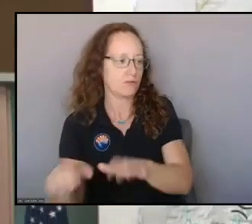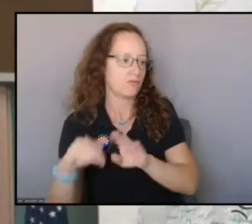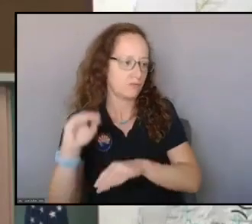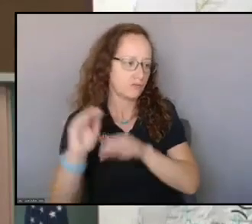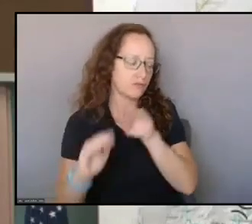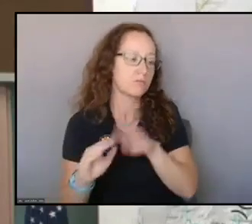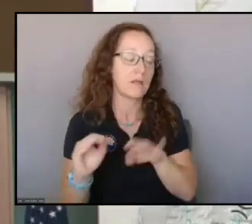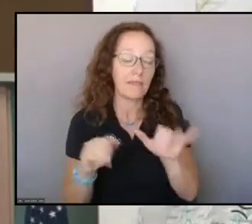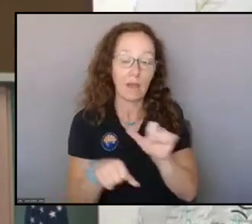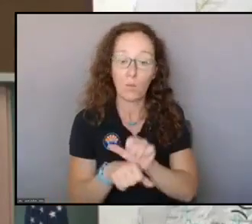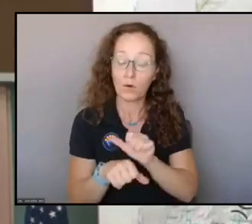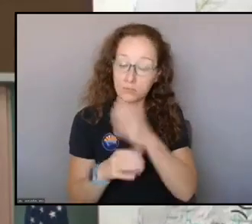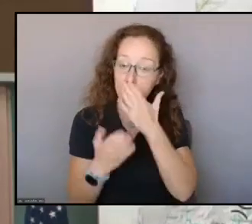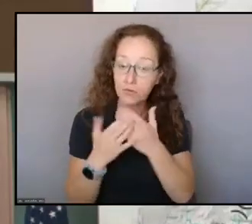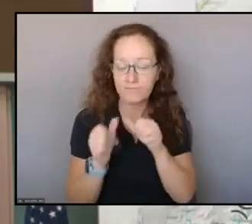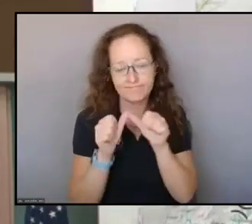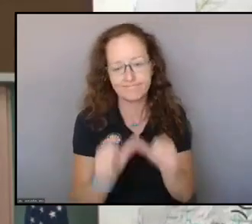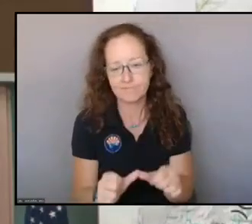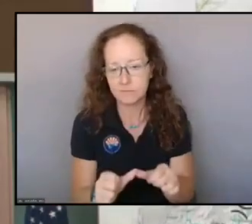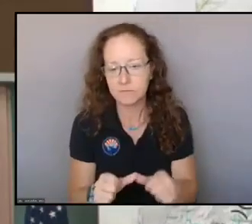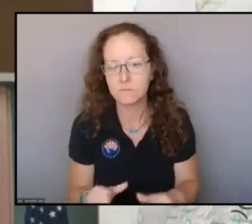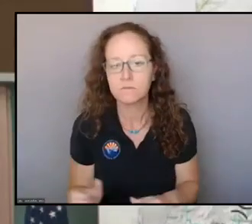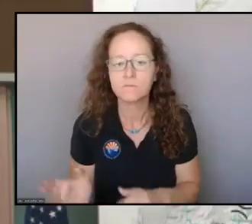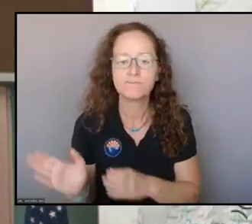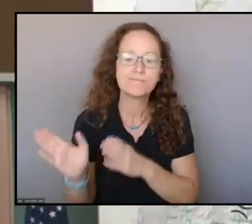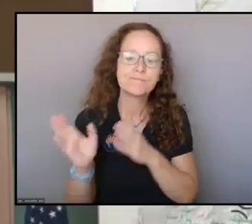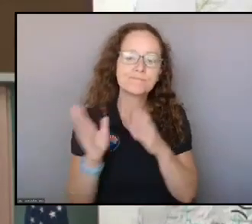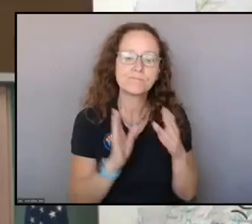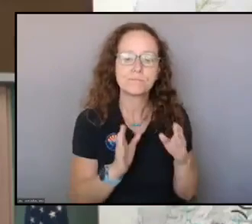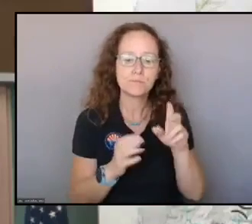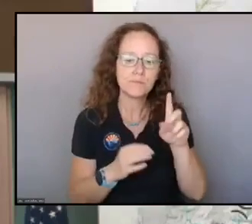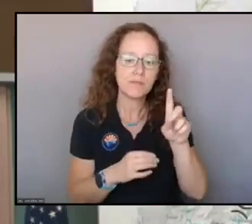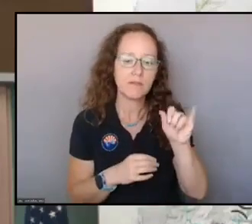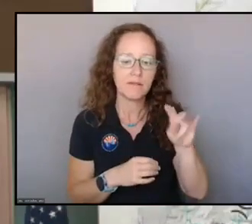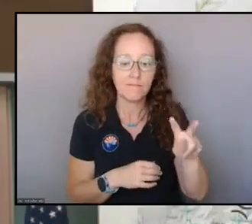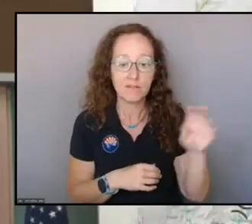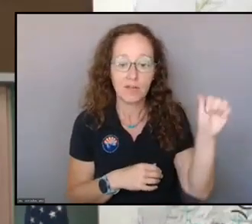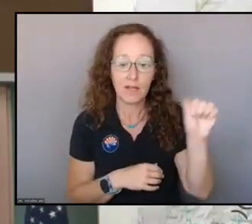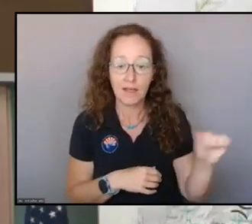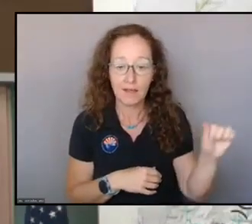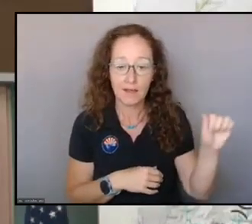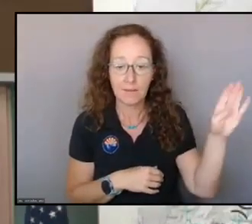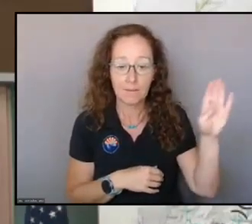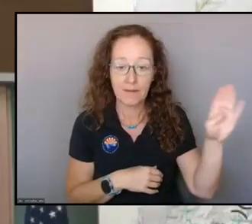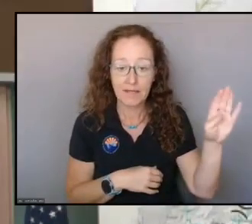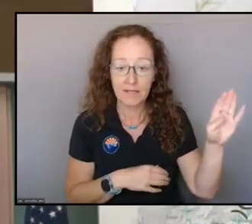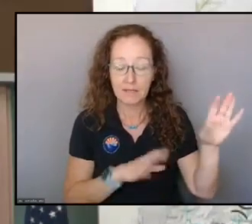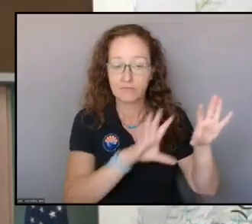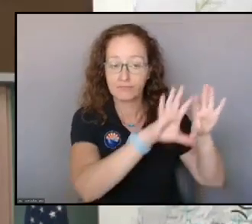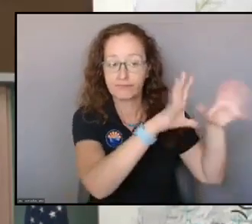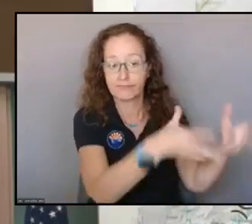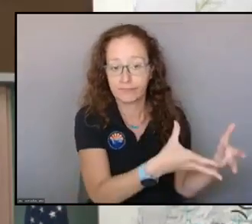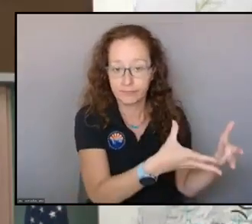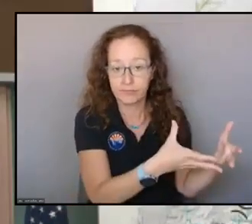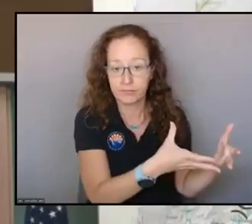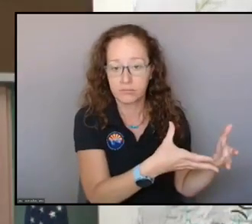STRUCTURE. A LOT OF THAT IS CONTINUING IN THE AREA. COMING BACK AROUND, ALPHA, BRAVO AND BRANCH 11.